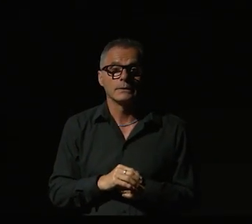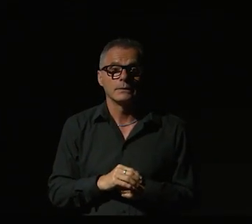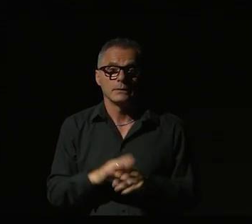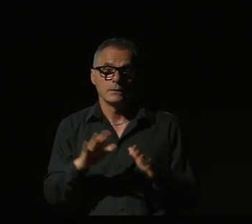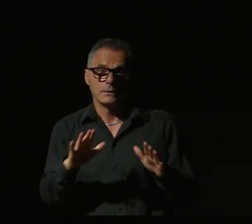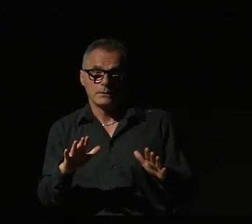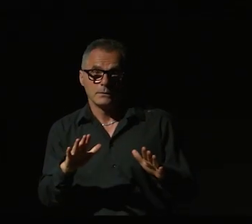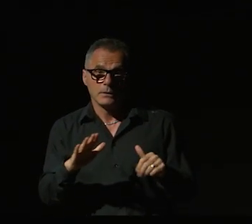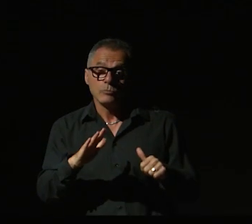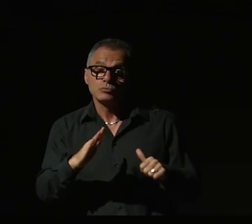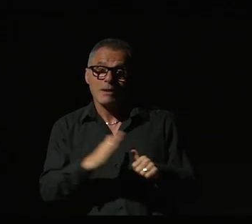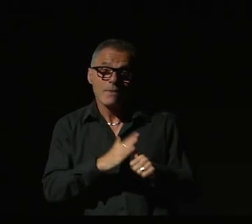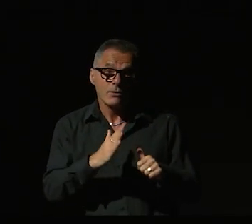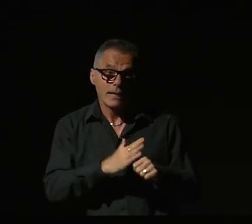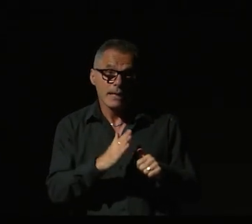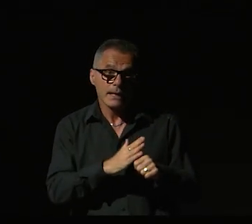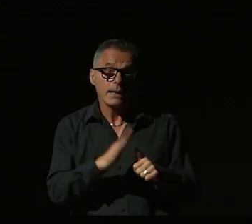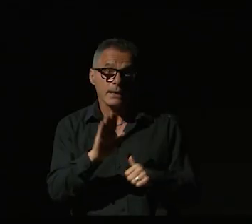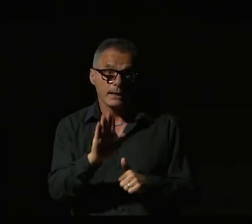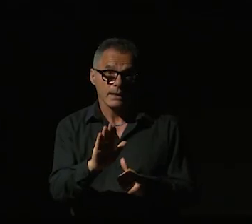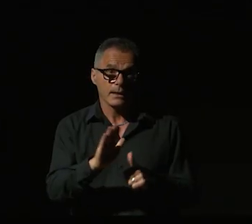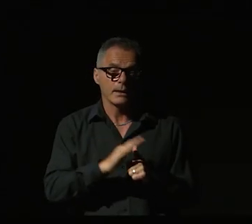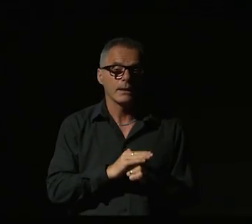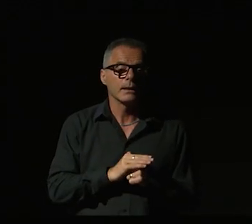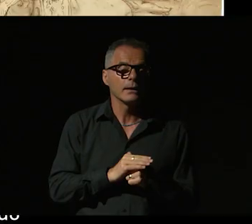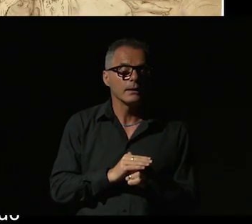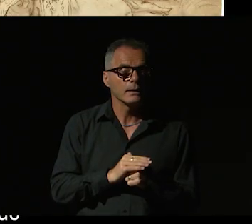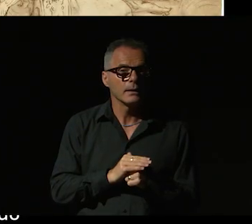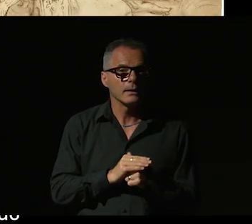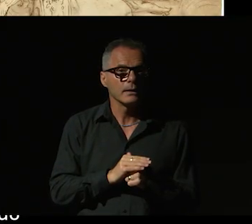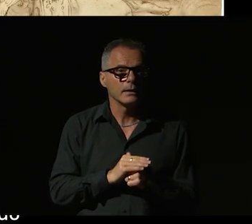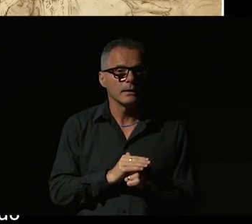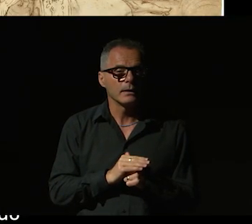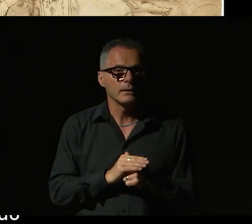it was primarily Annibale who was in charge